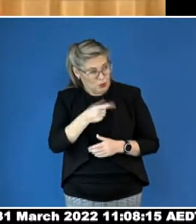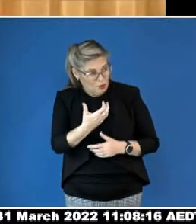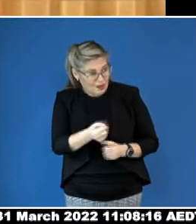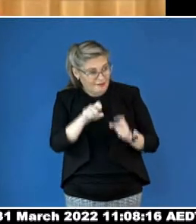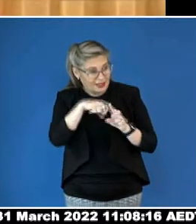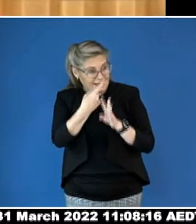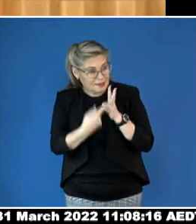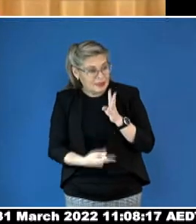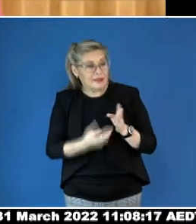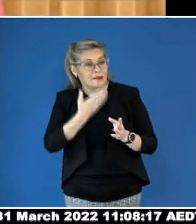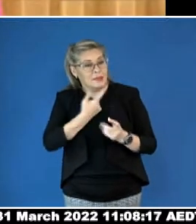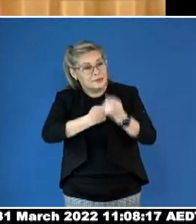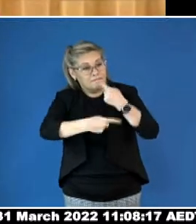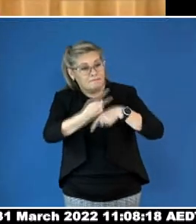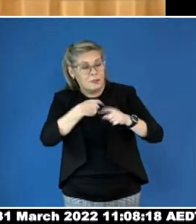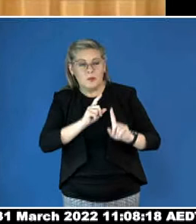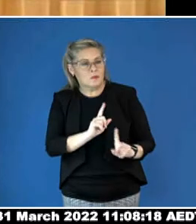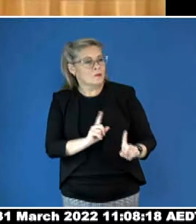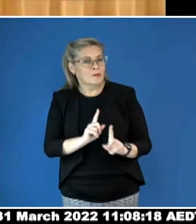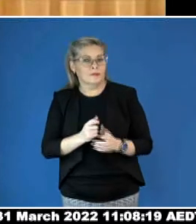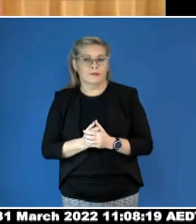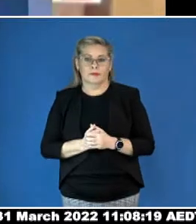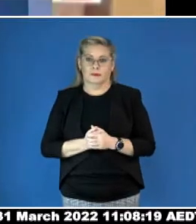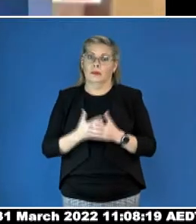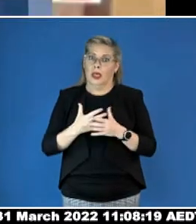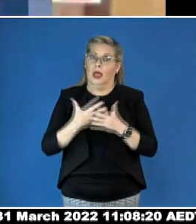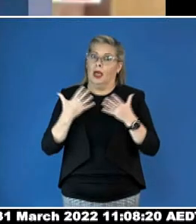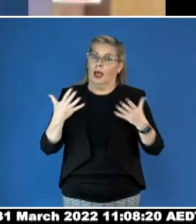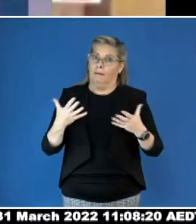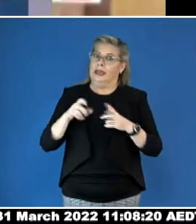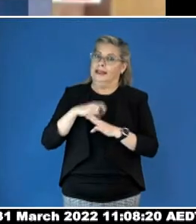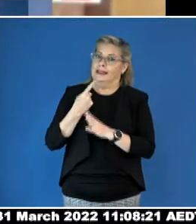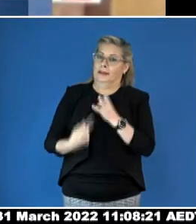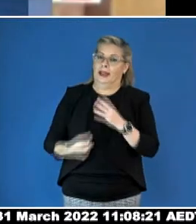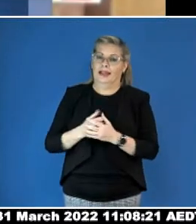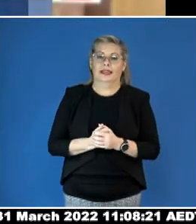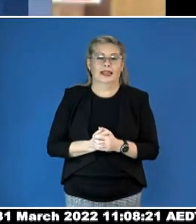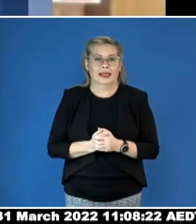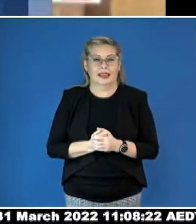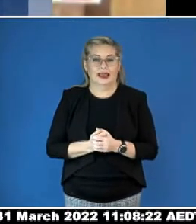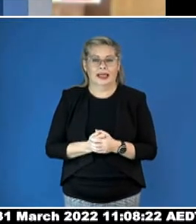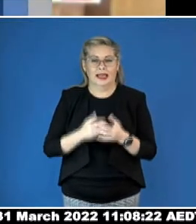Do you want to tell the Royal Commission about your disability. It's a big one. Smith-Magenis Syndrome.